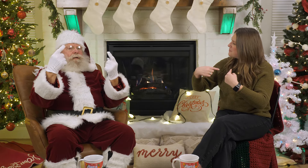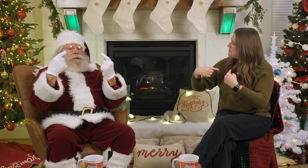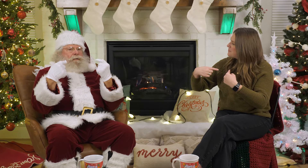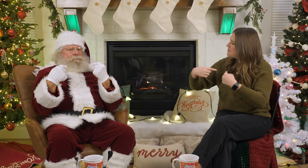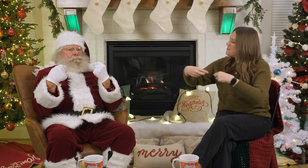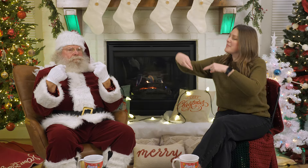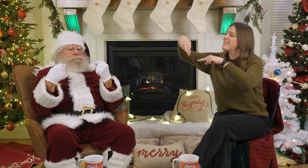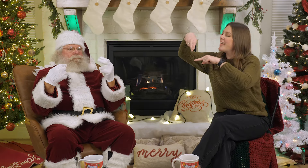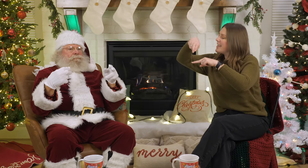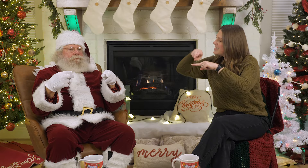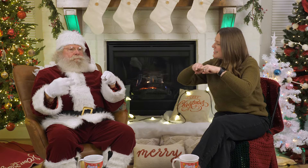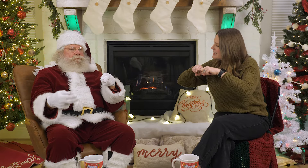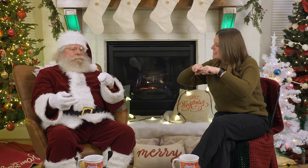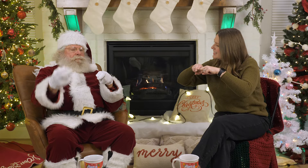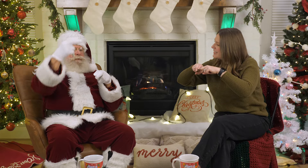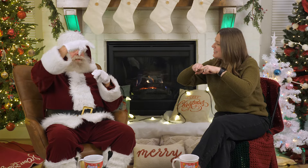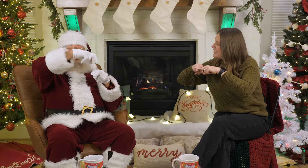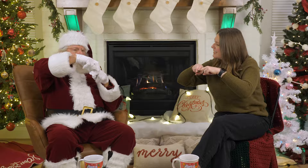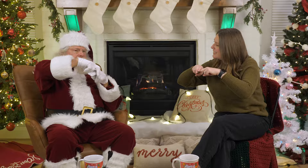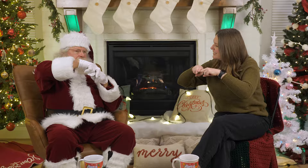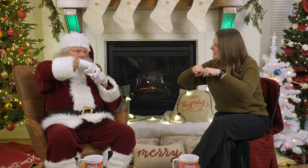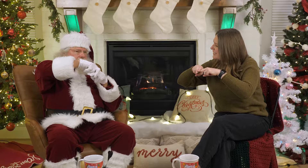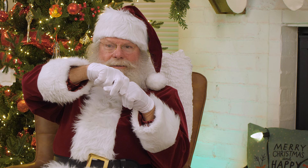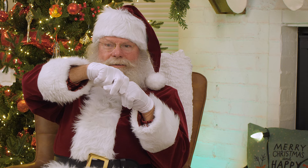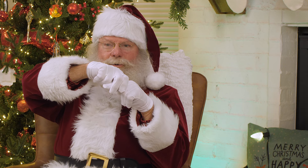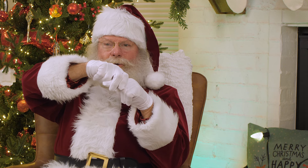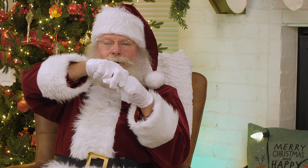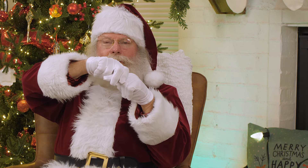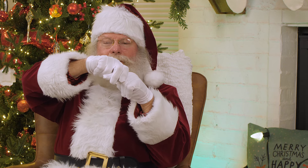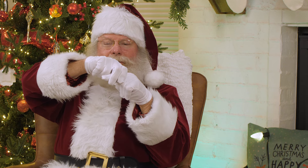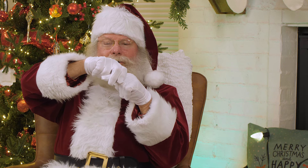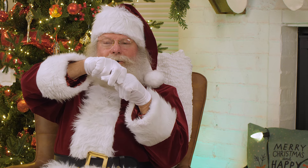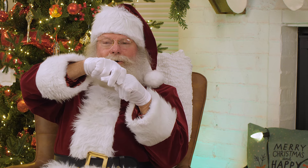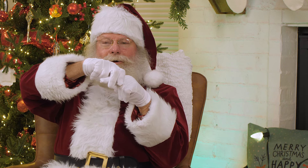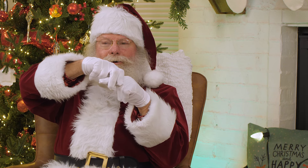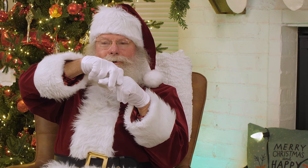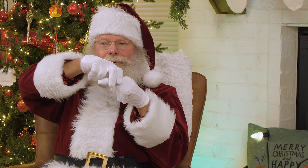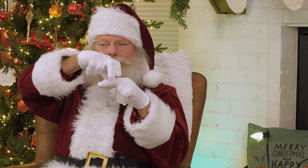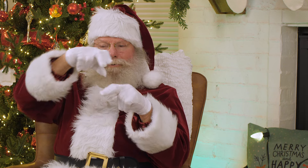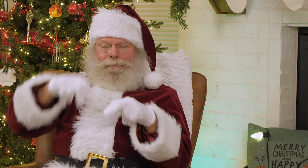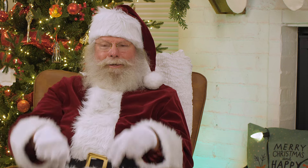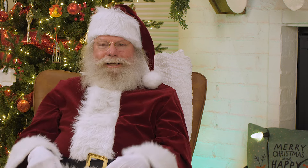Come, Sit. (HO HO HO) And Sit.